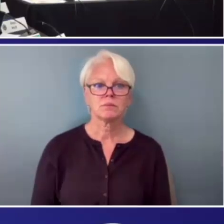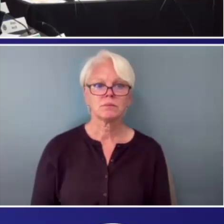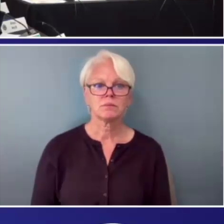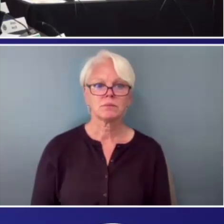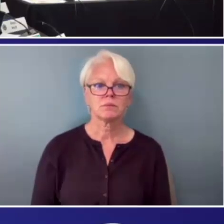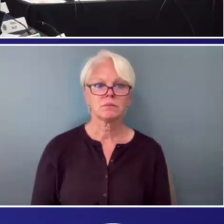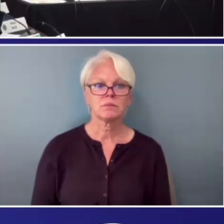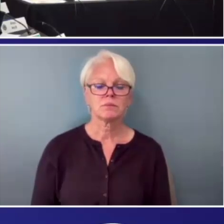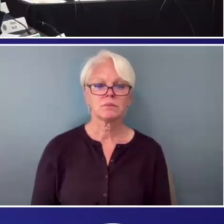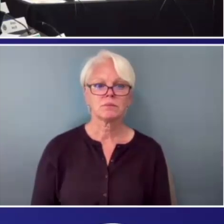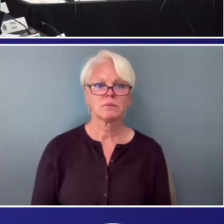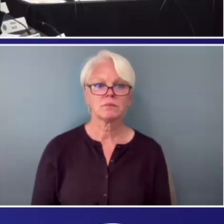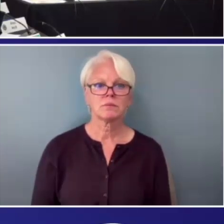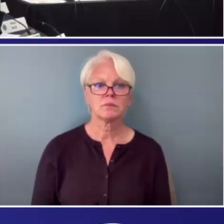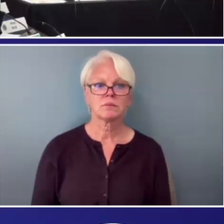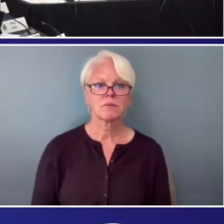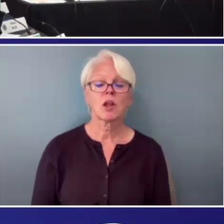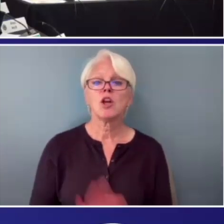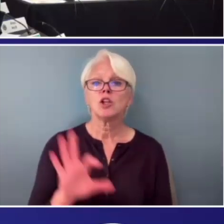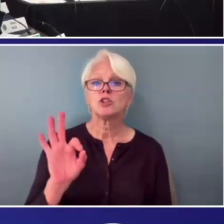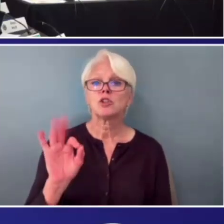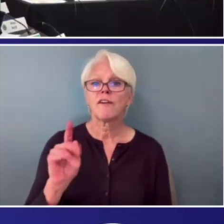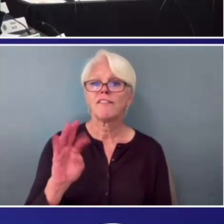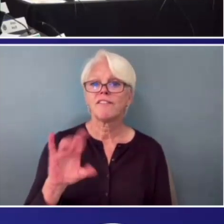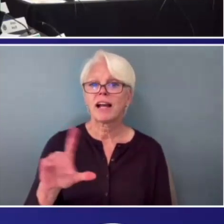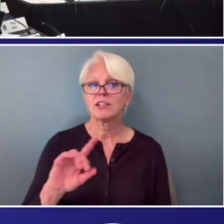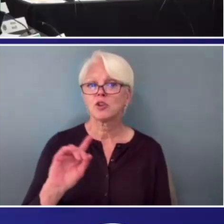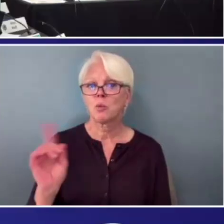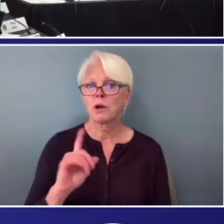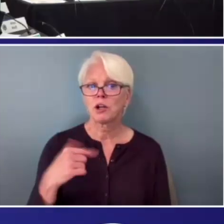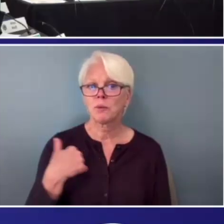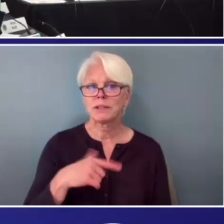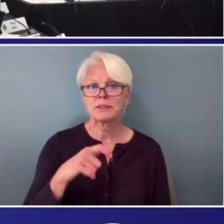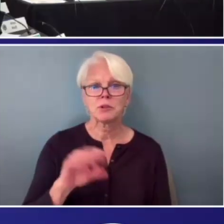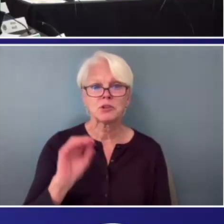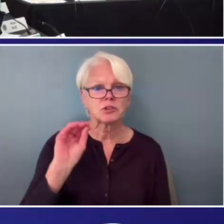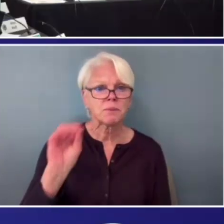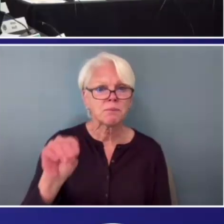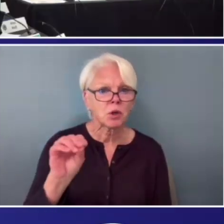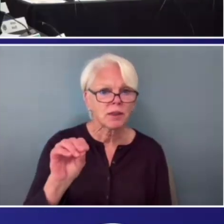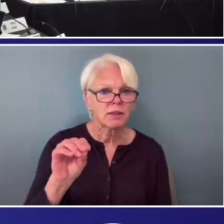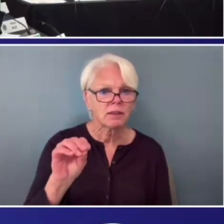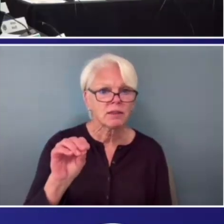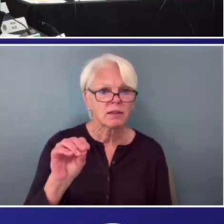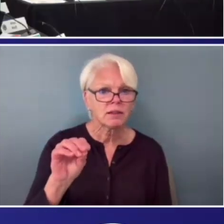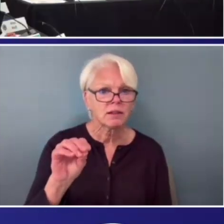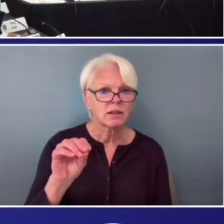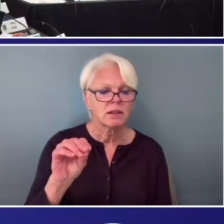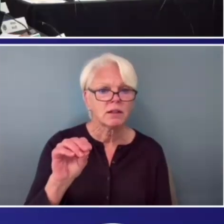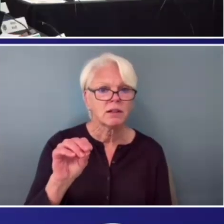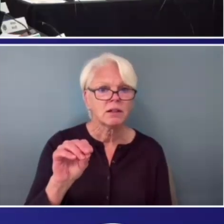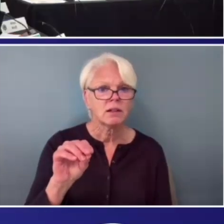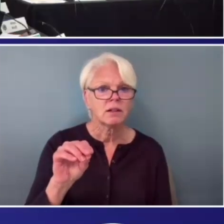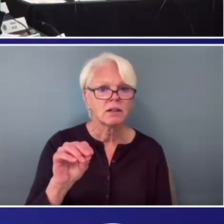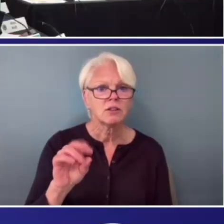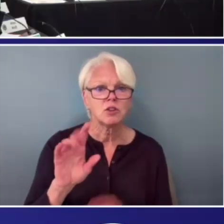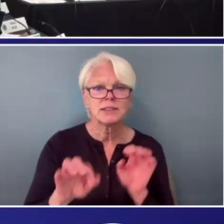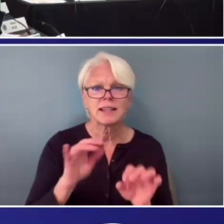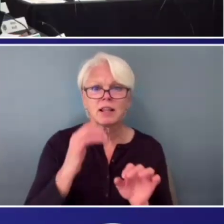So, Faisal, where are we supposed to put our typographical? Is it under Romanette three?